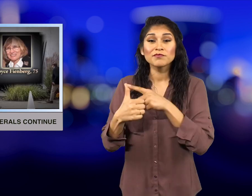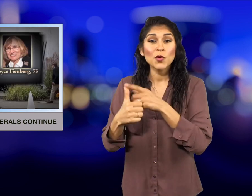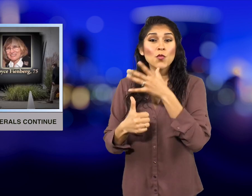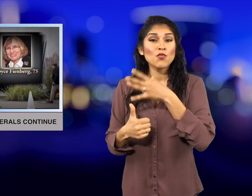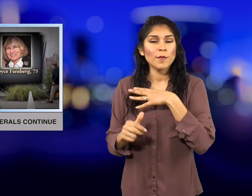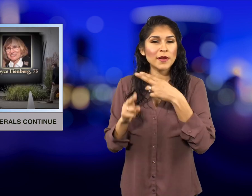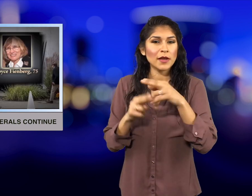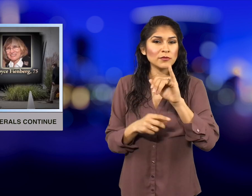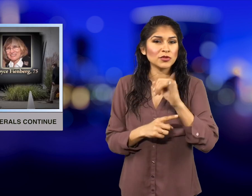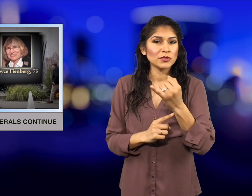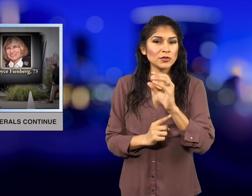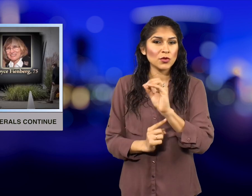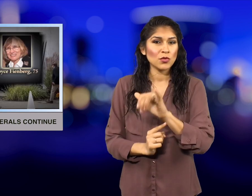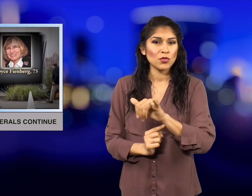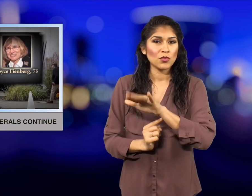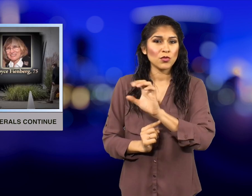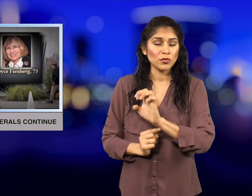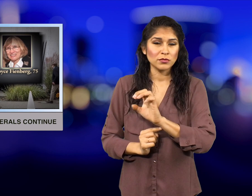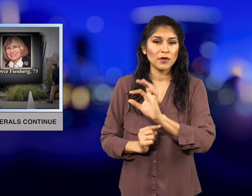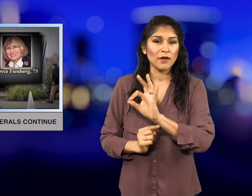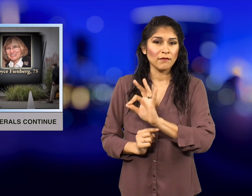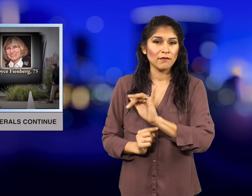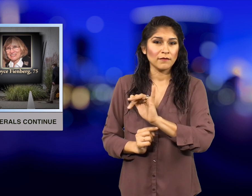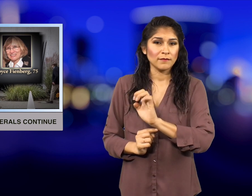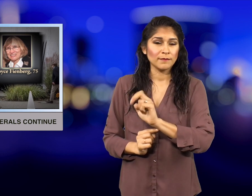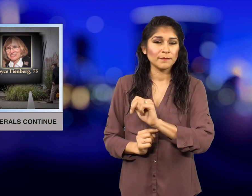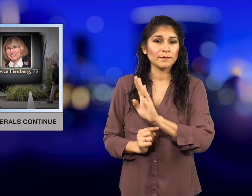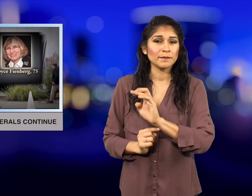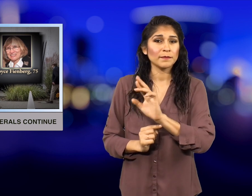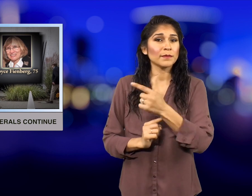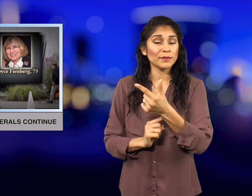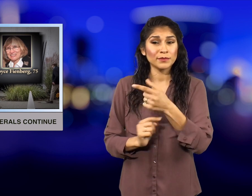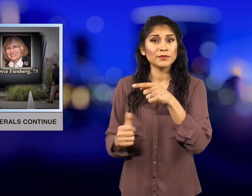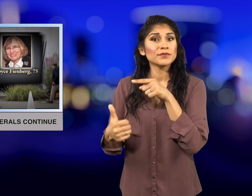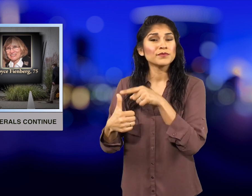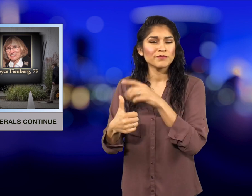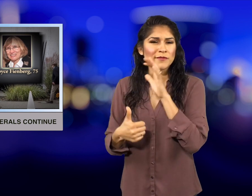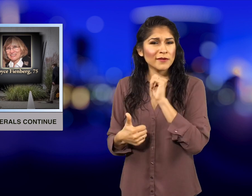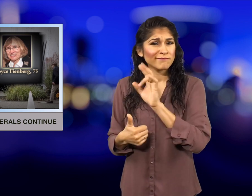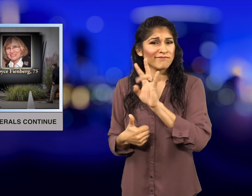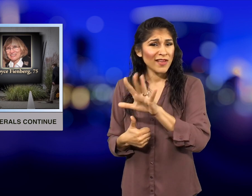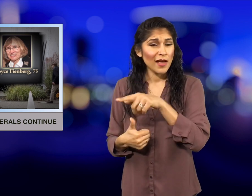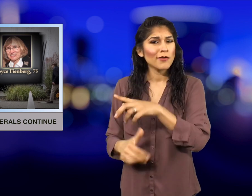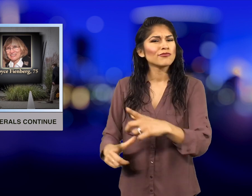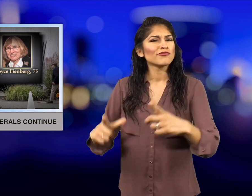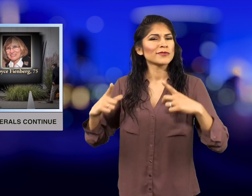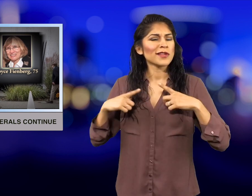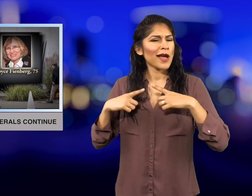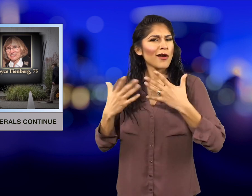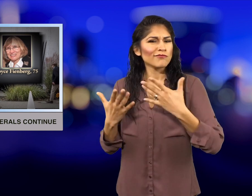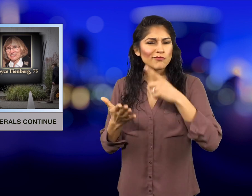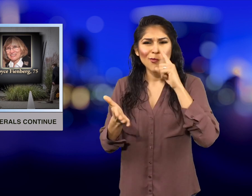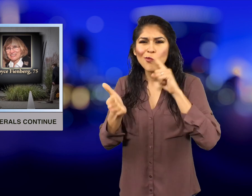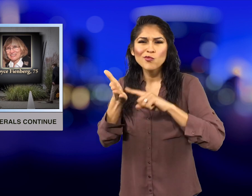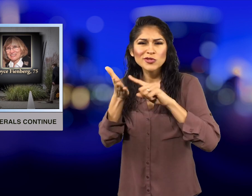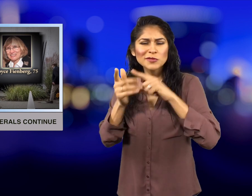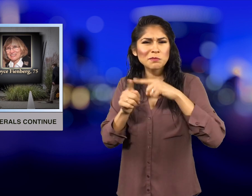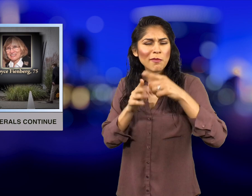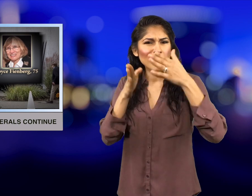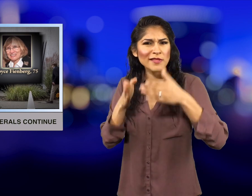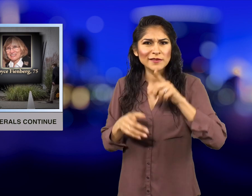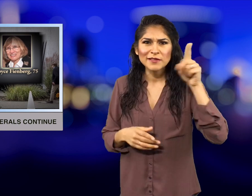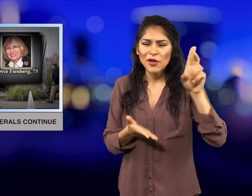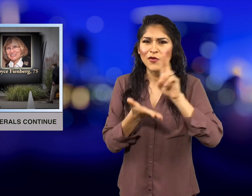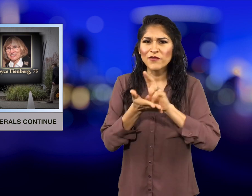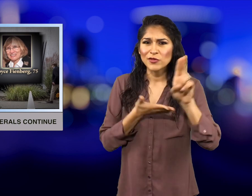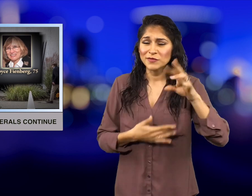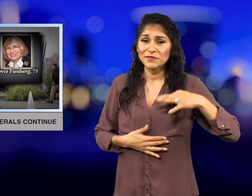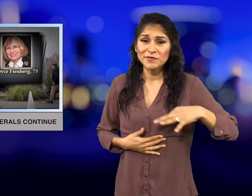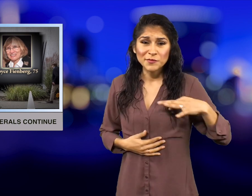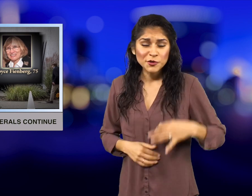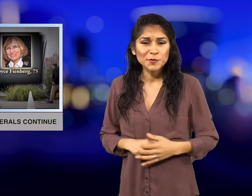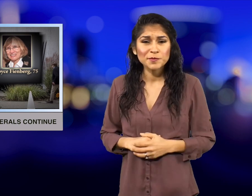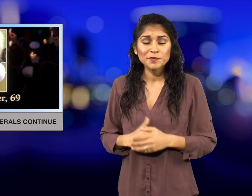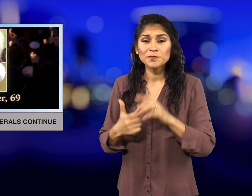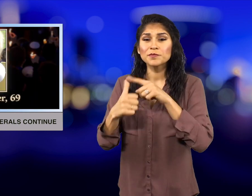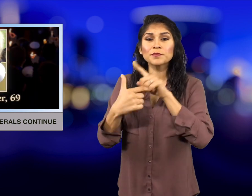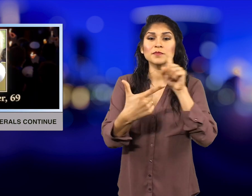75-year-old Joyce Fienberg was a retired research specialist at the University of Pittsburgh.